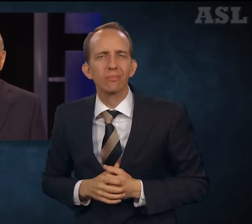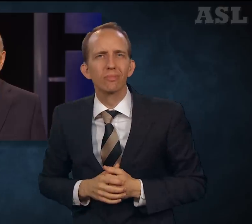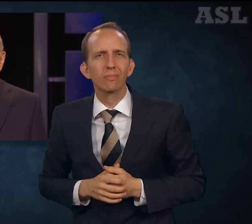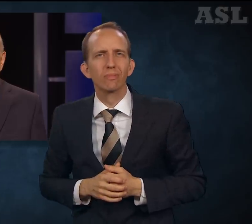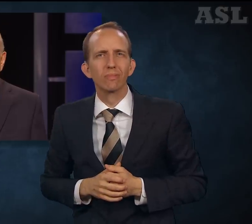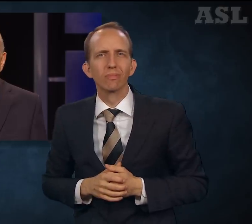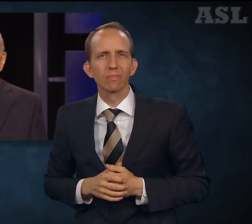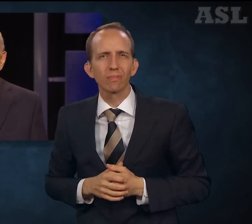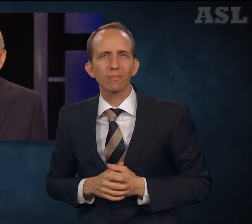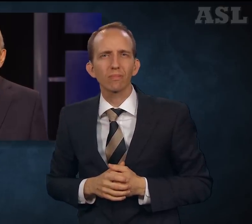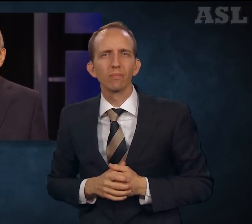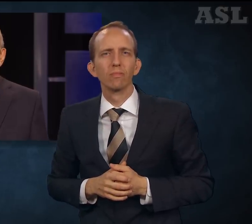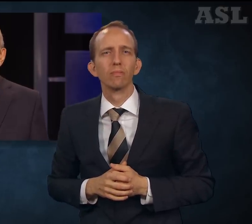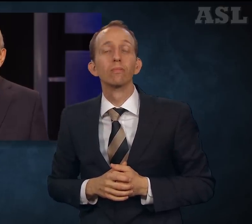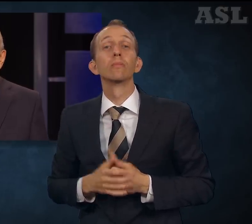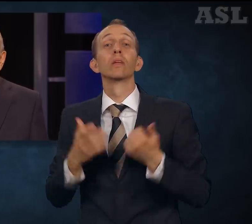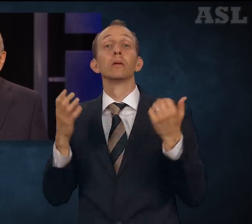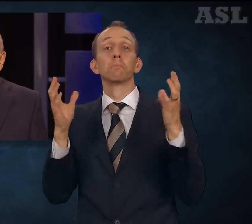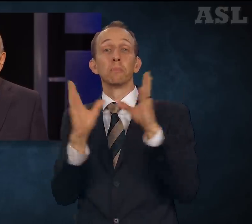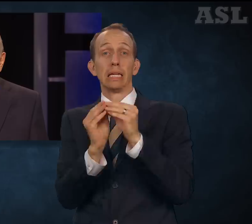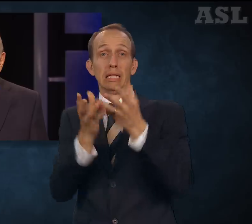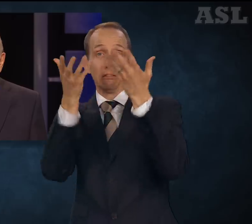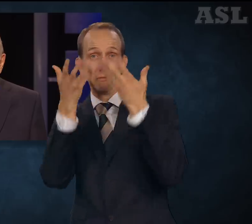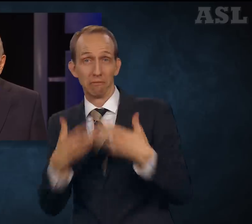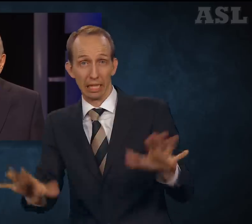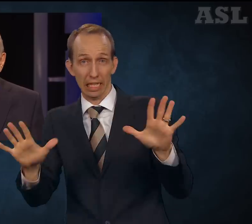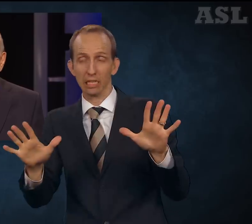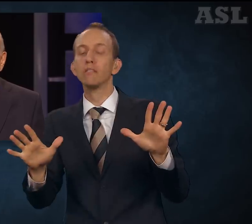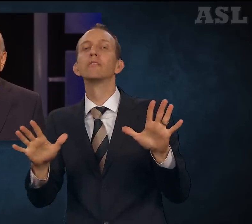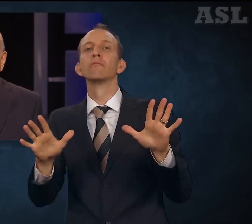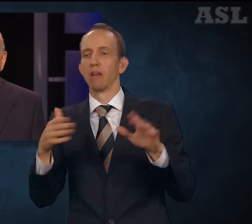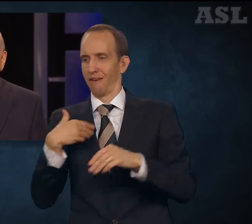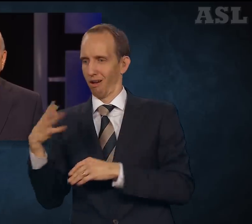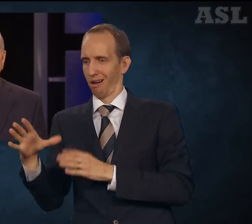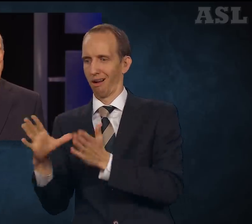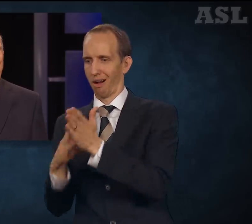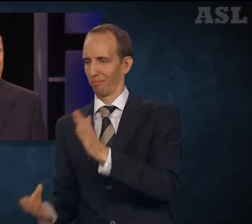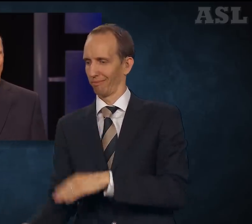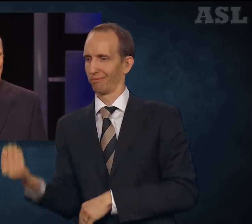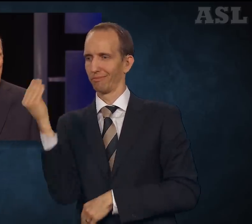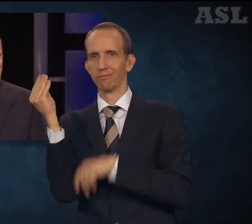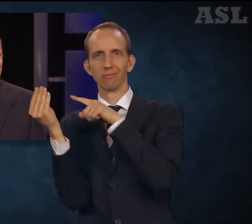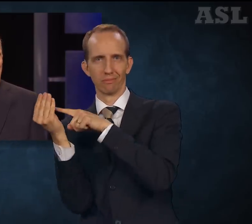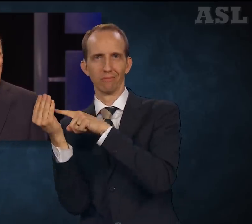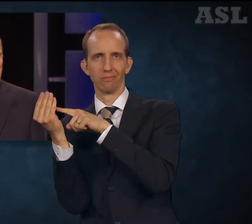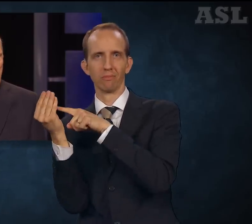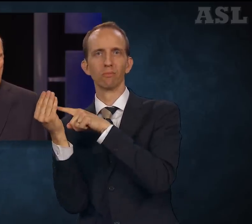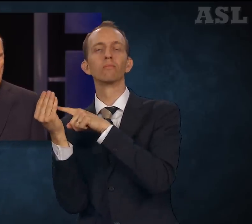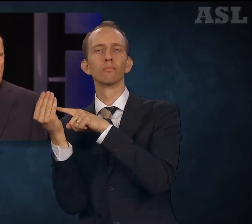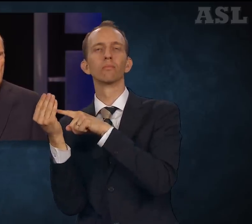SO TONIGHT AT THE END OF THE